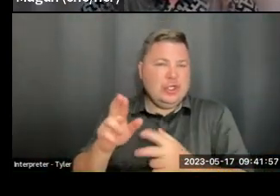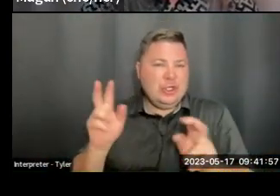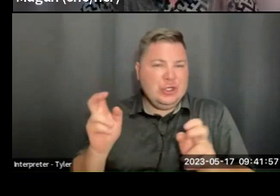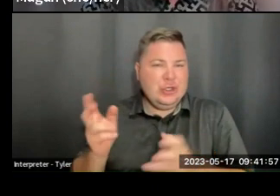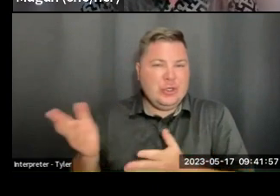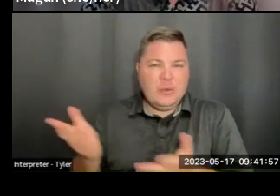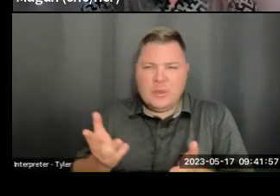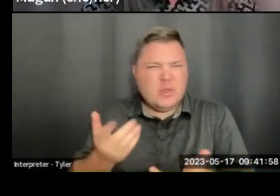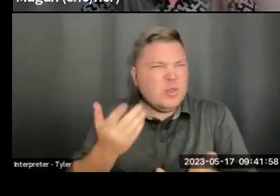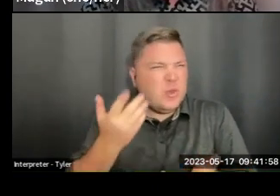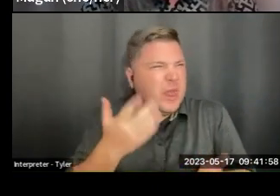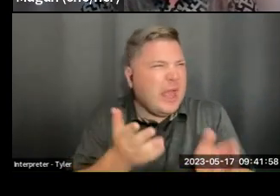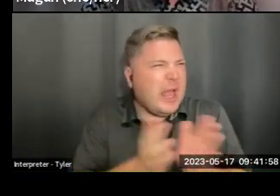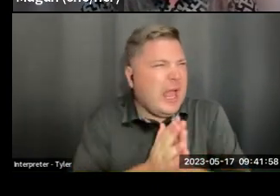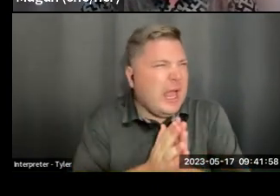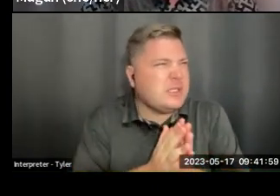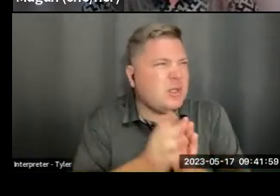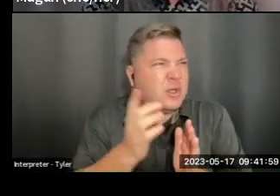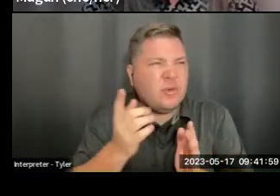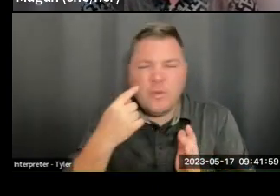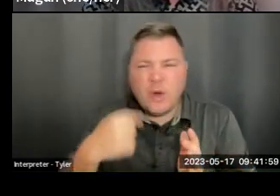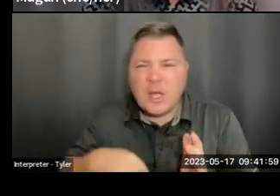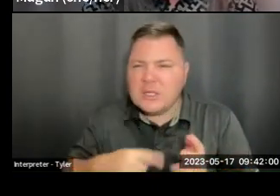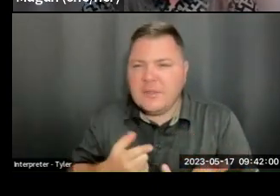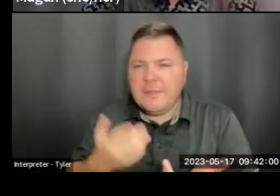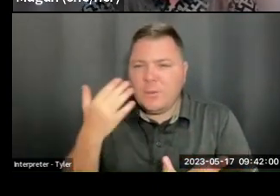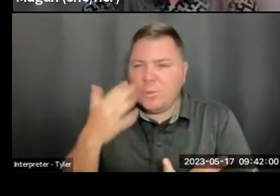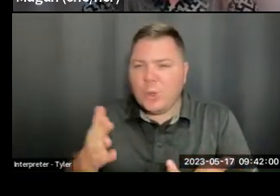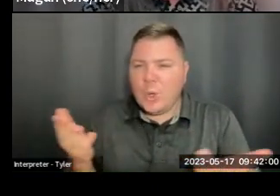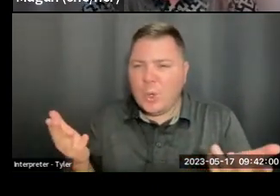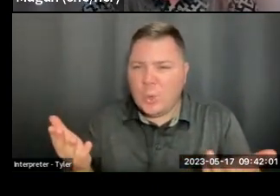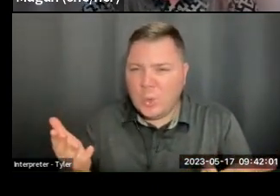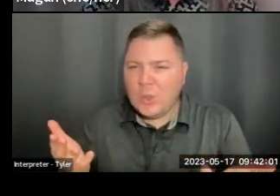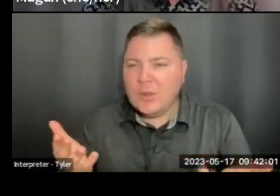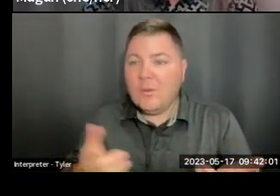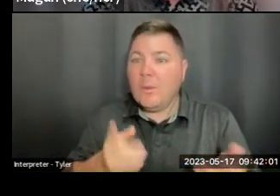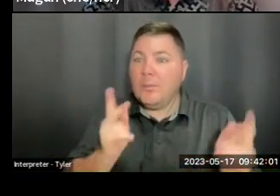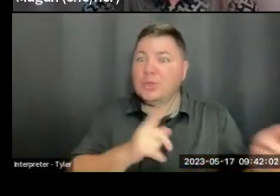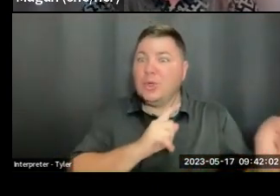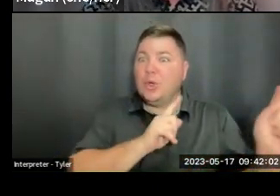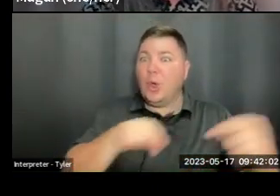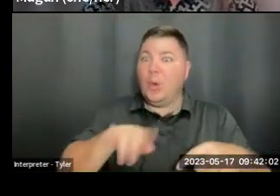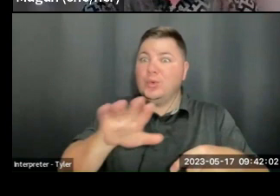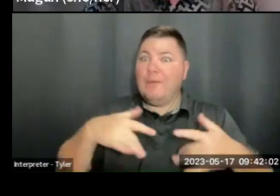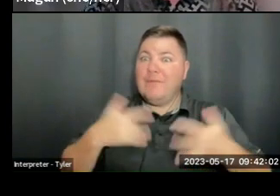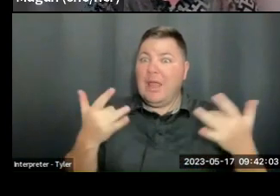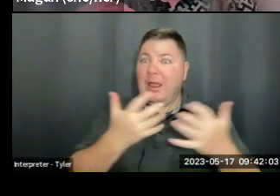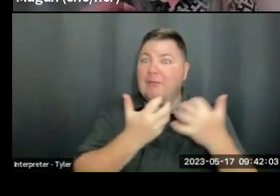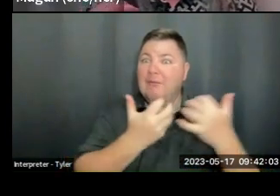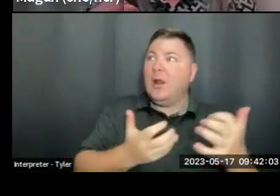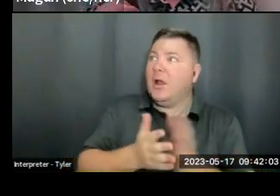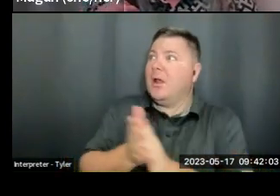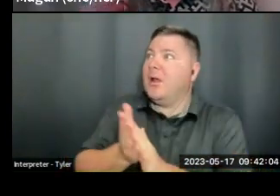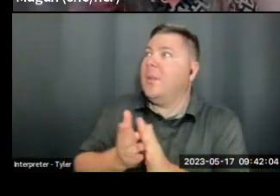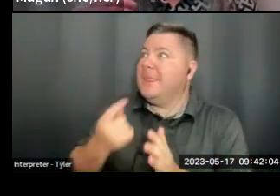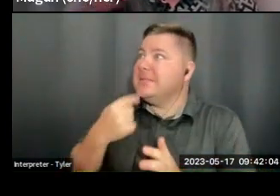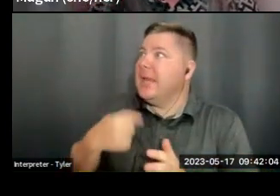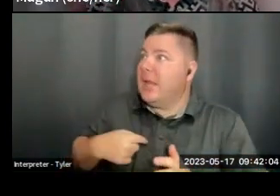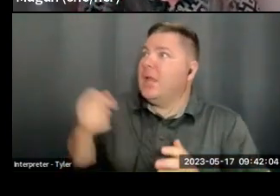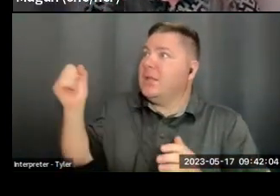Ushers often times don't know what people are asking for when they are looking for us. That's extremely frustrating for a